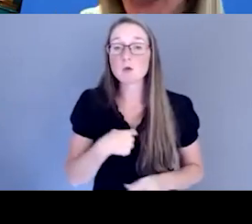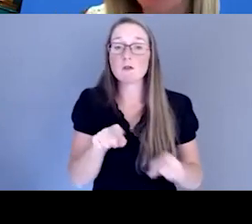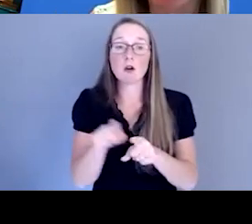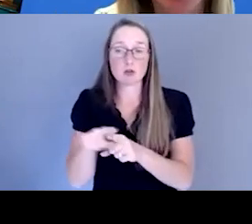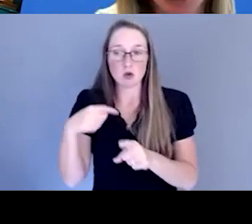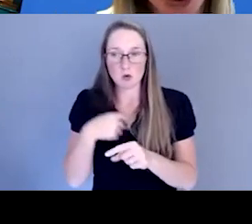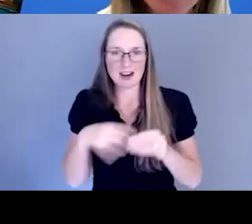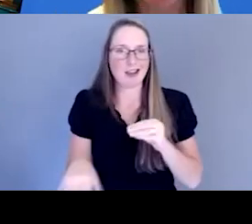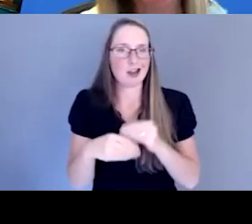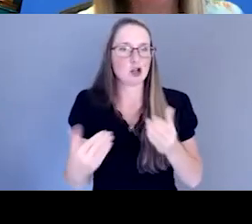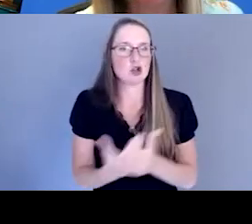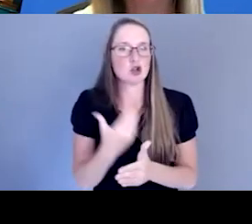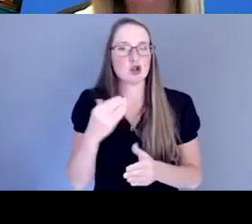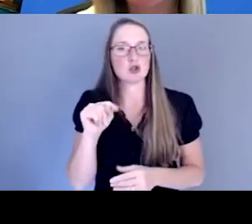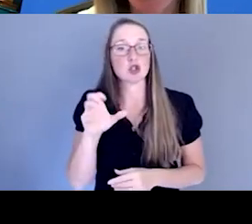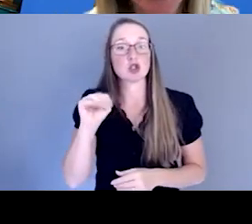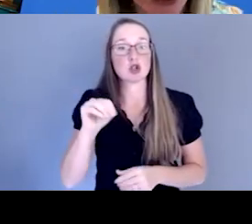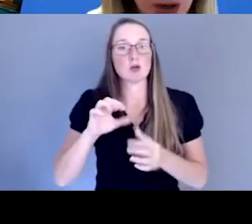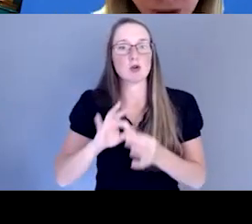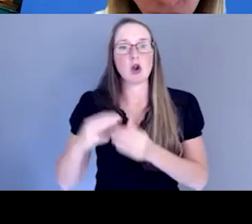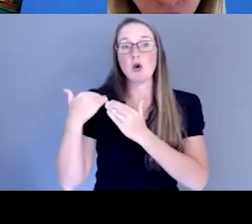a new term on responsible and ethical conduct of